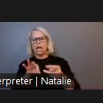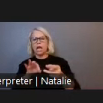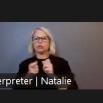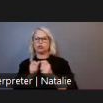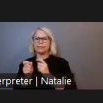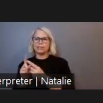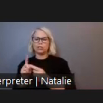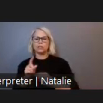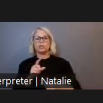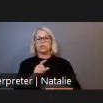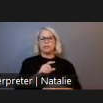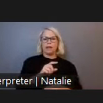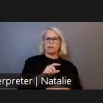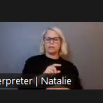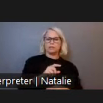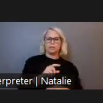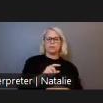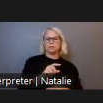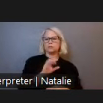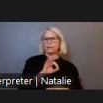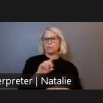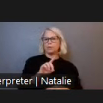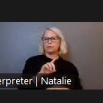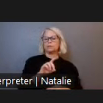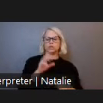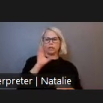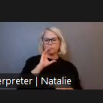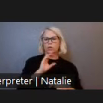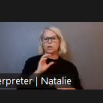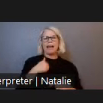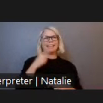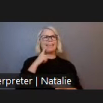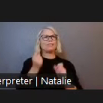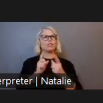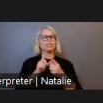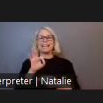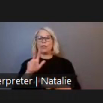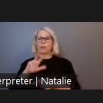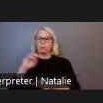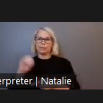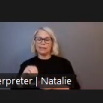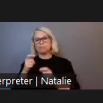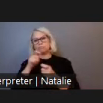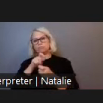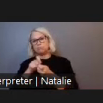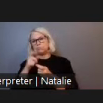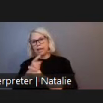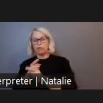were looking for. I believe the translation is 93% accurate, which is amazing.